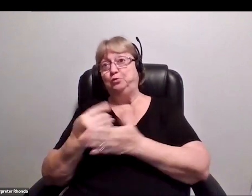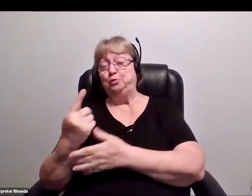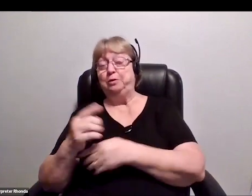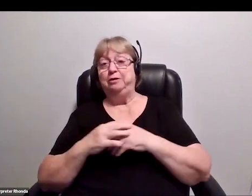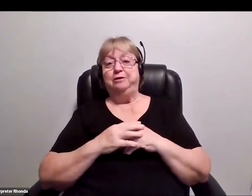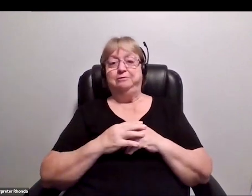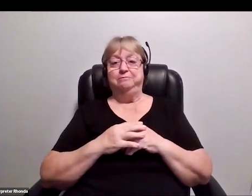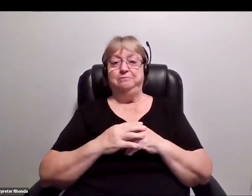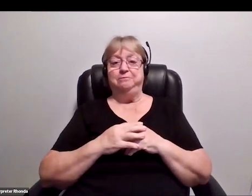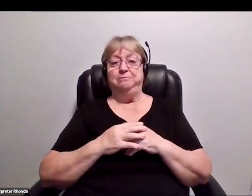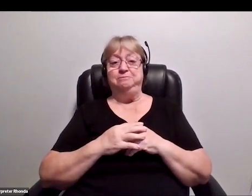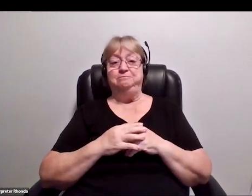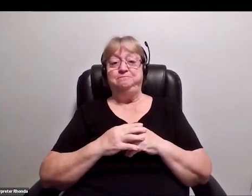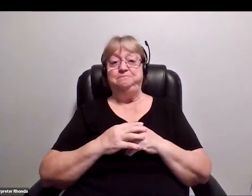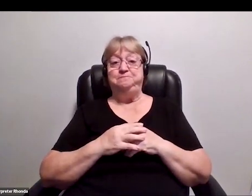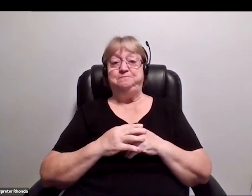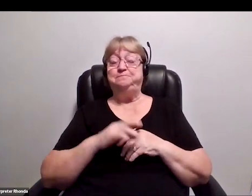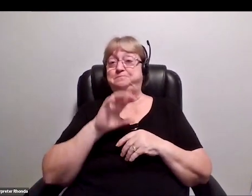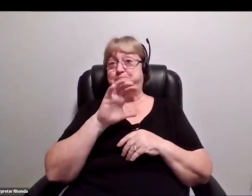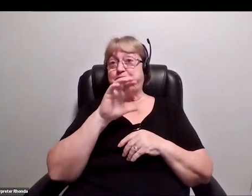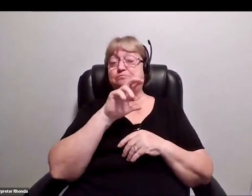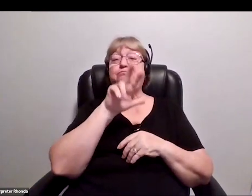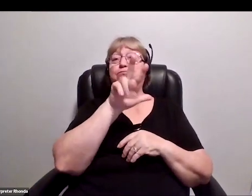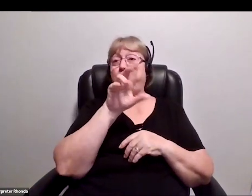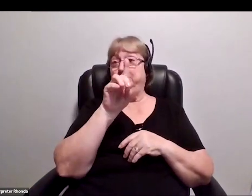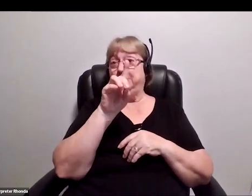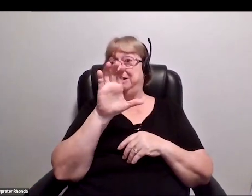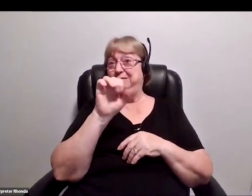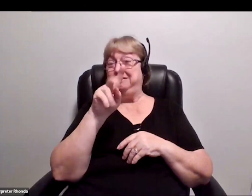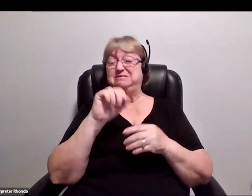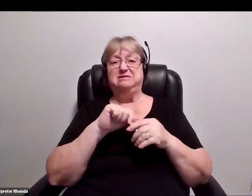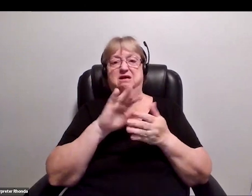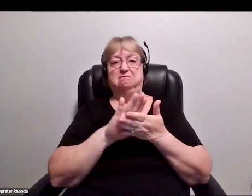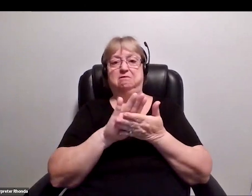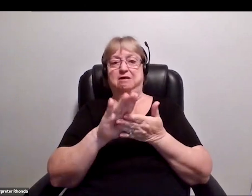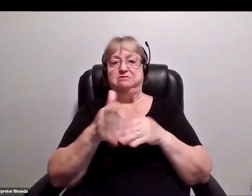The 3D printed case has a nice cover that has our logo.